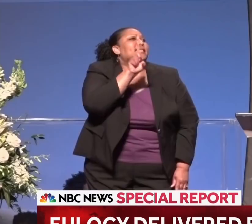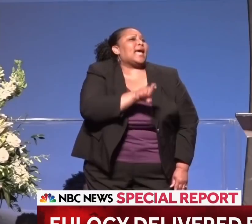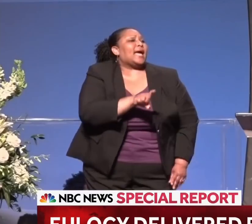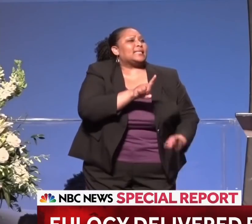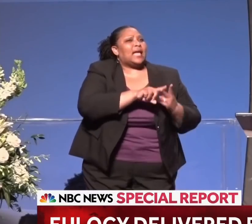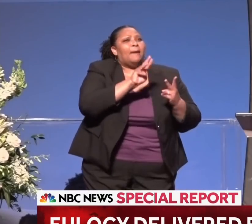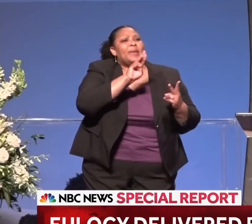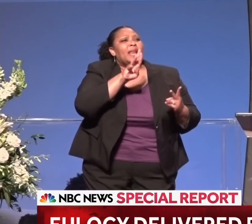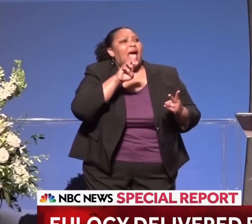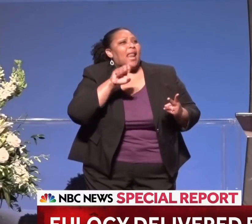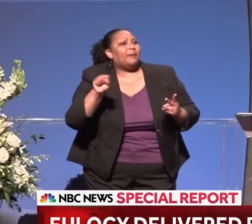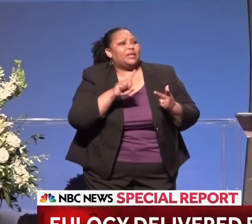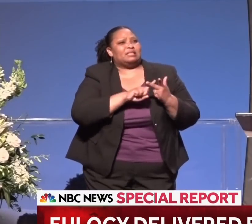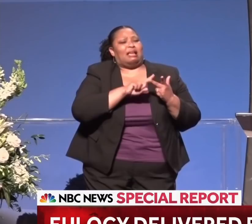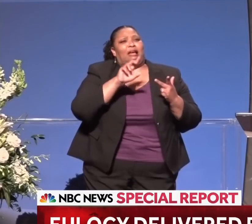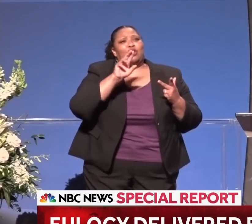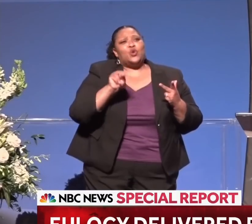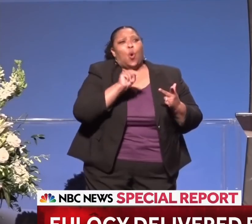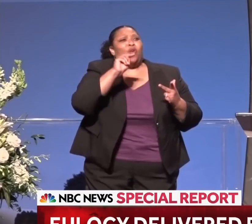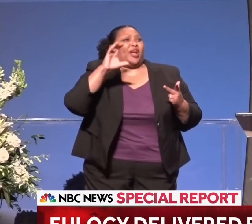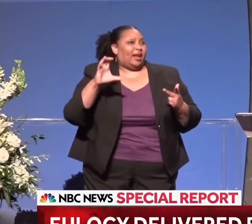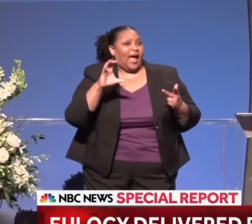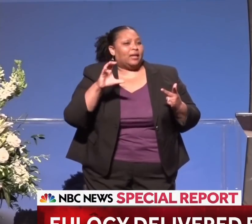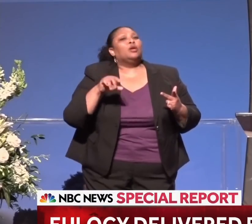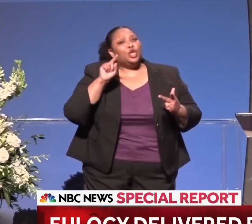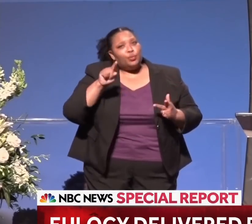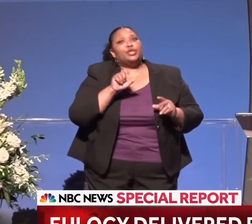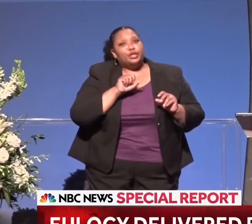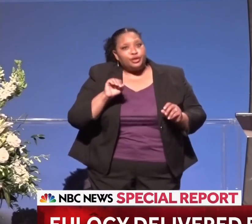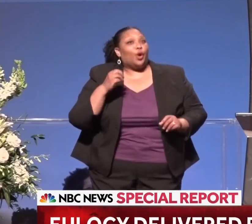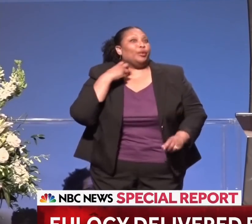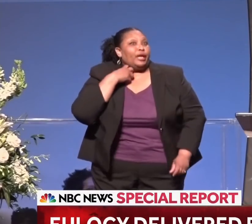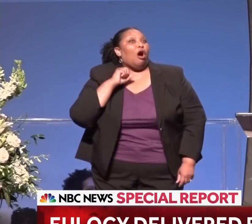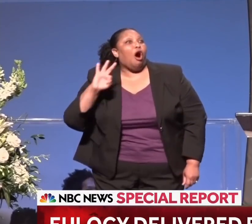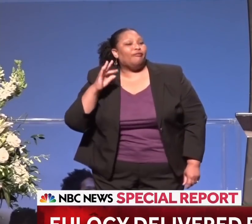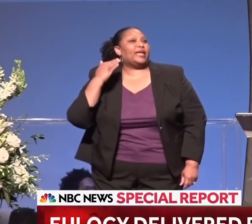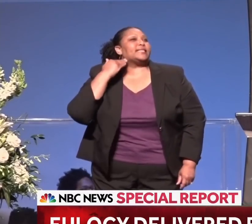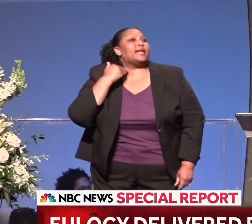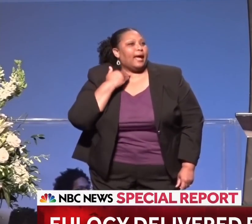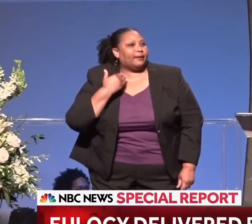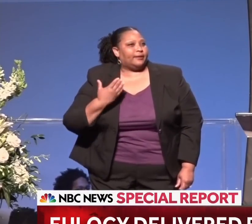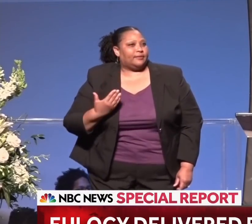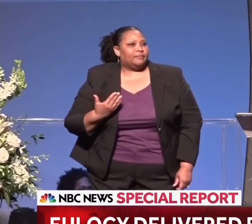THIRD WARD TO THOSE IN HOLLYWOOD WOULD SHOW UP IN HOUSTON AND MINNEAPOLIS AND IN FAYETTEVILLE,